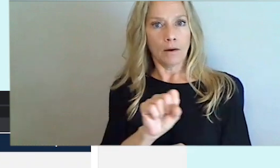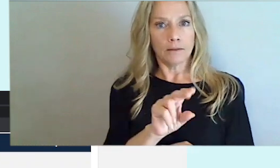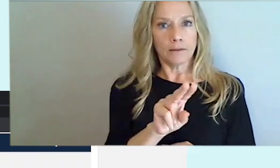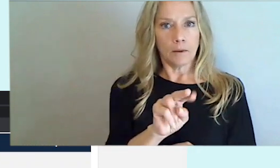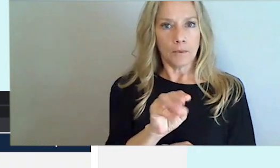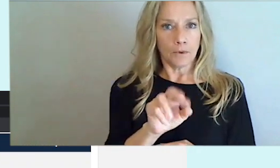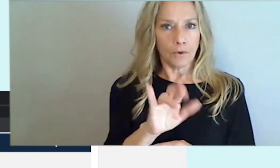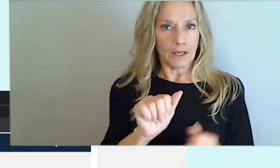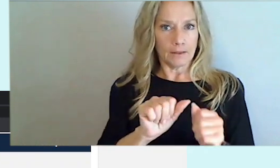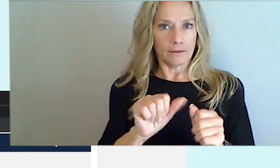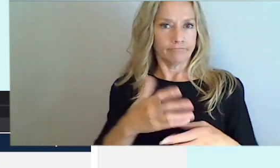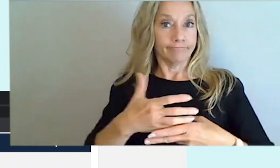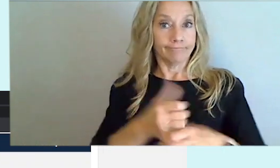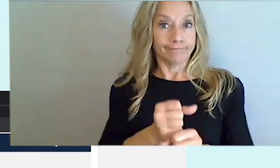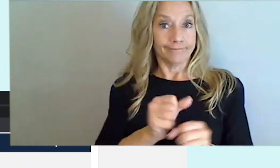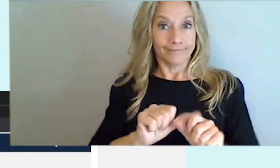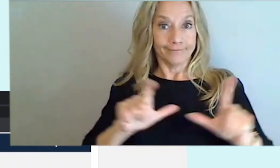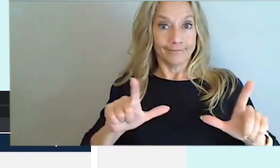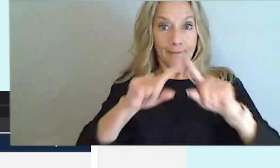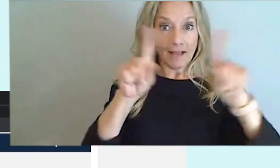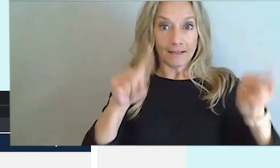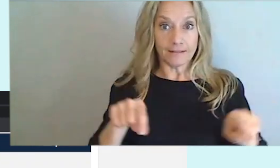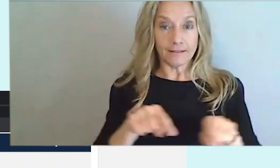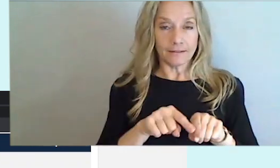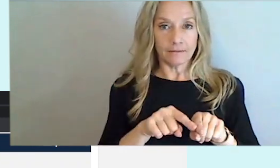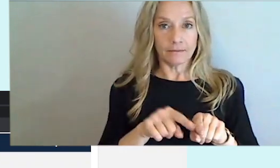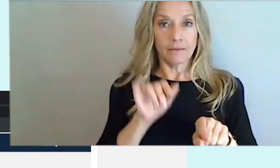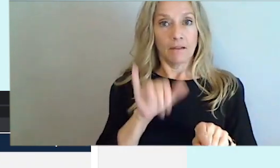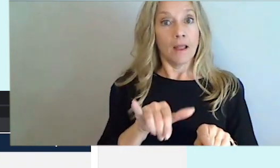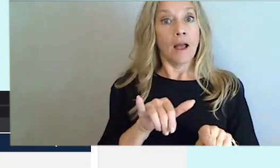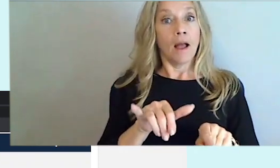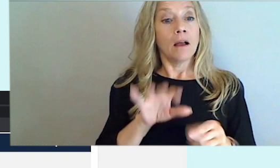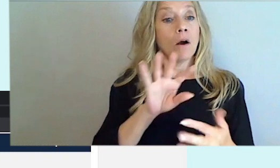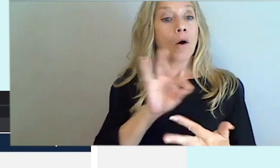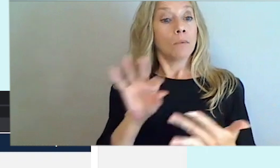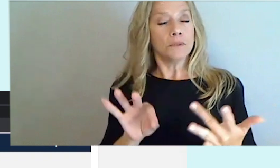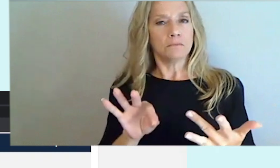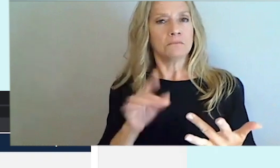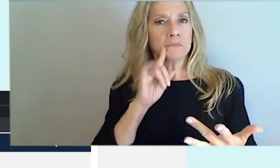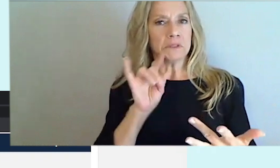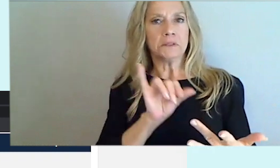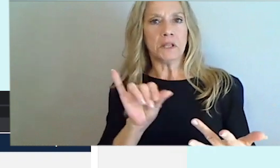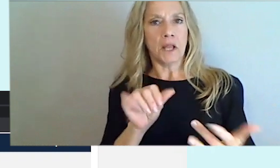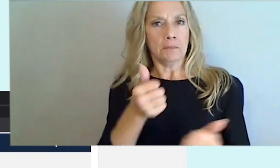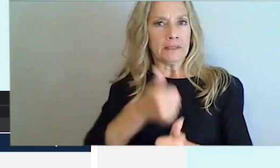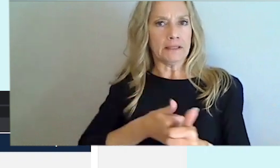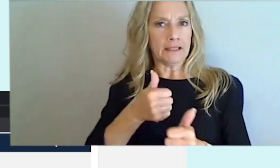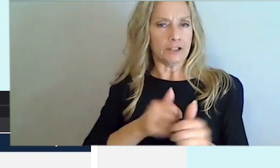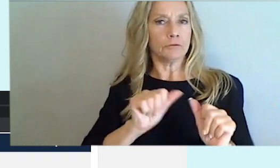Similar options will be available on every summary page and we'll show you some examples later in this video.